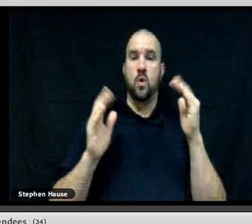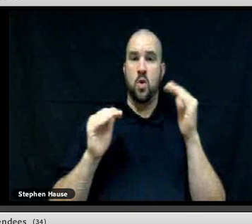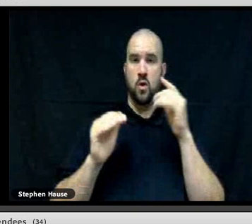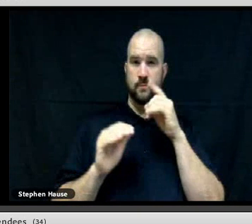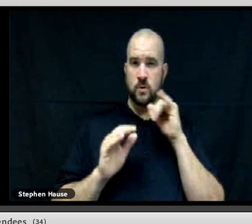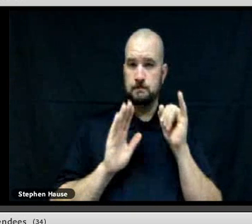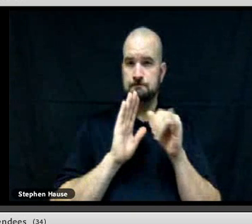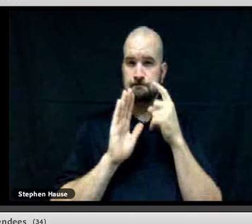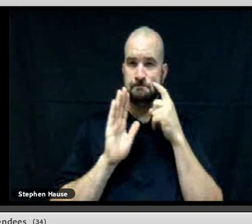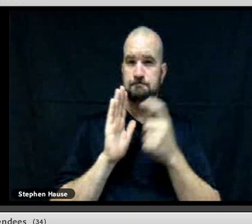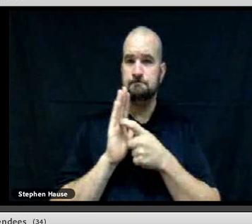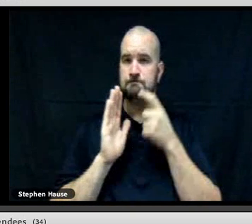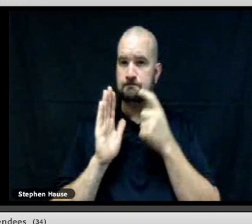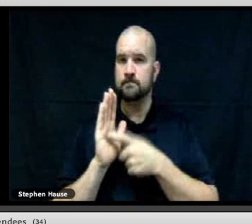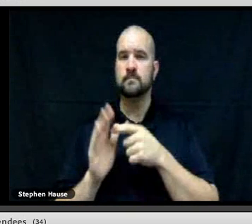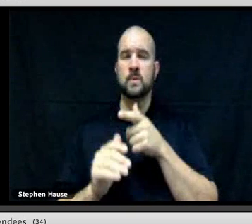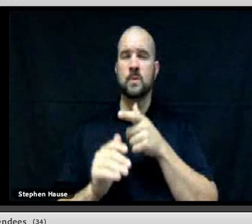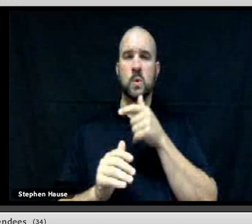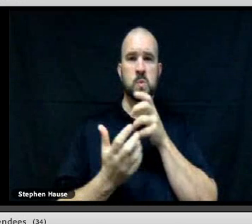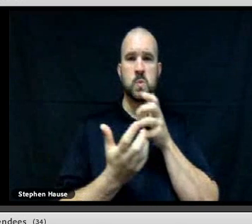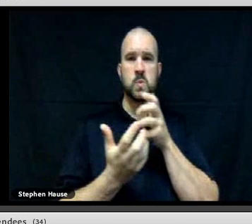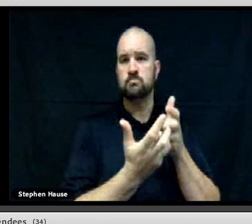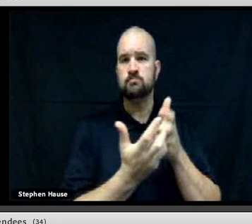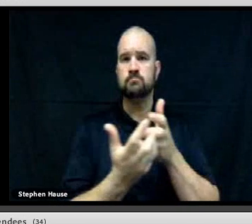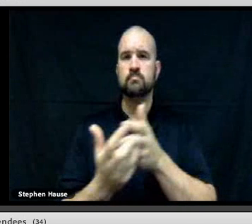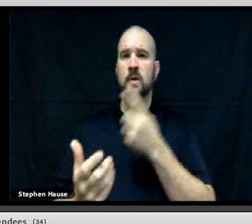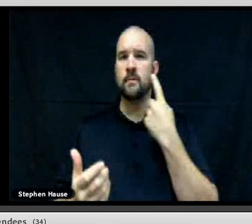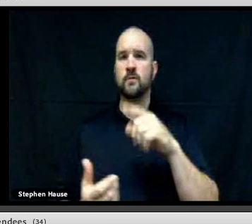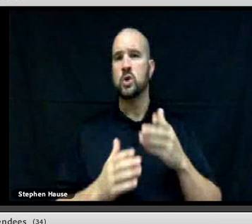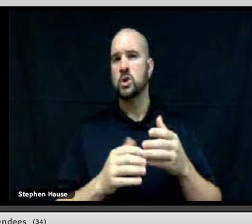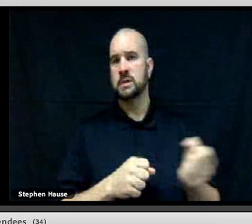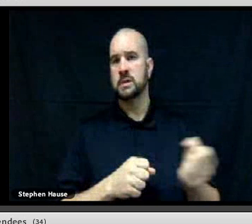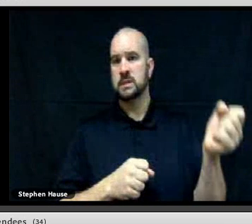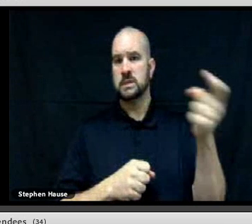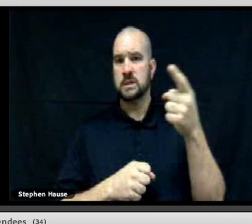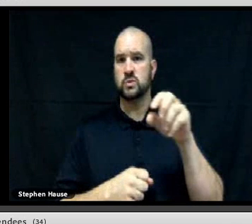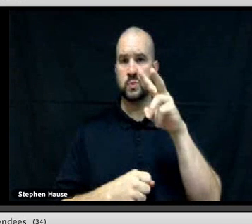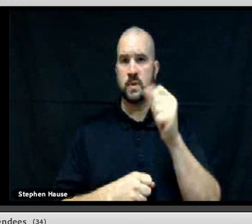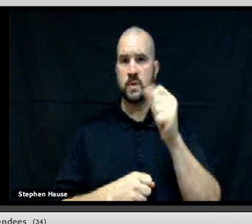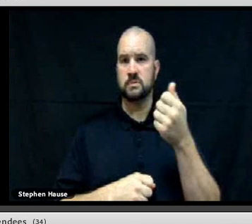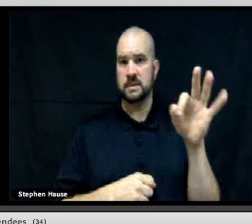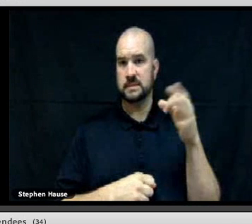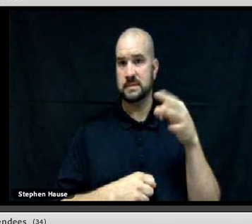and we have a lot of interest for people who are interested in contributing content starting next year.